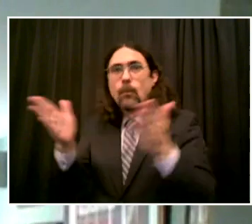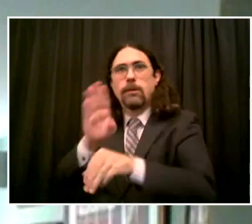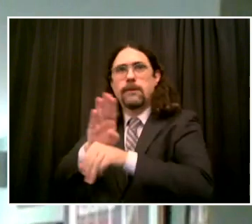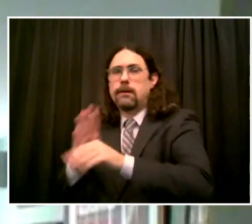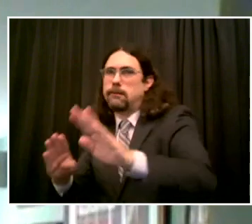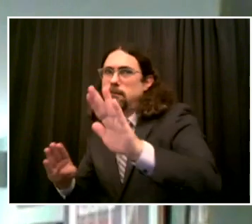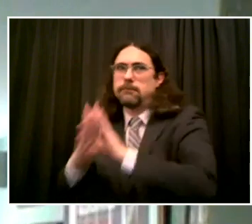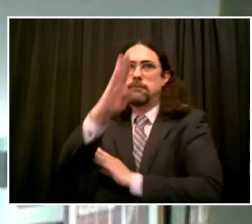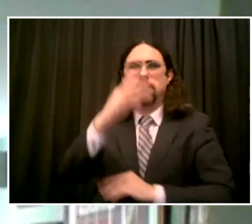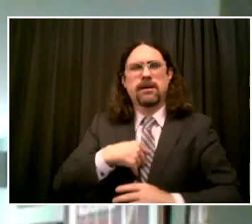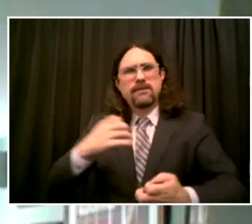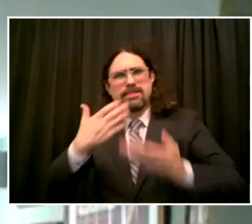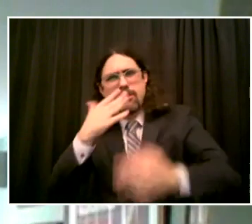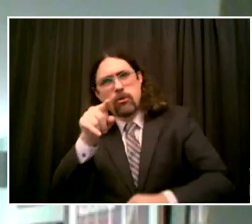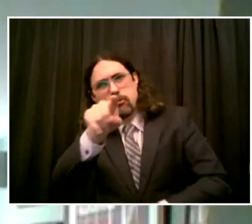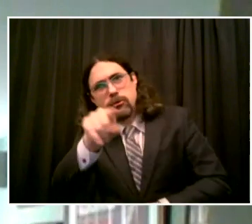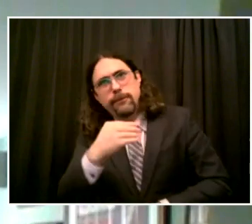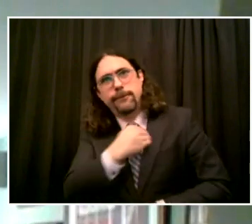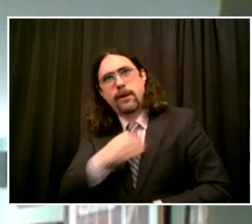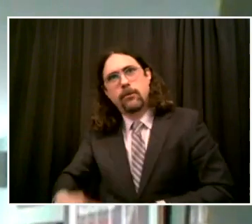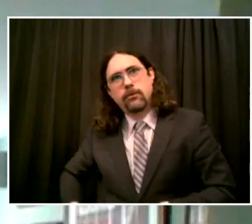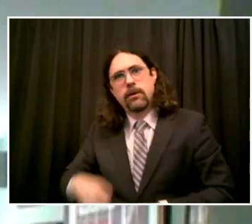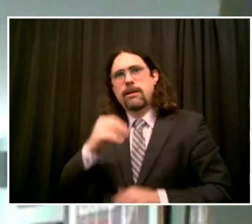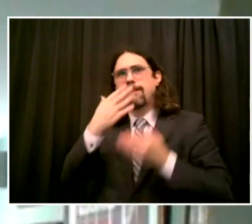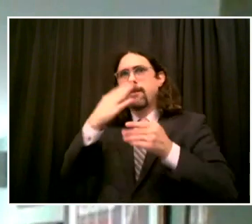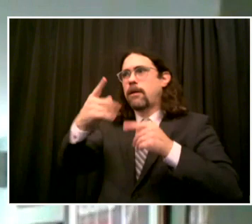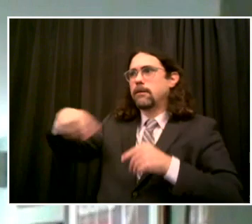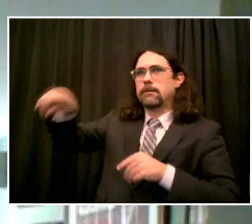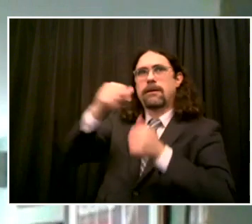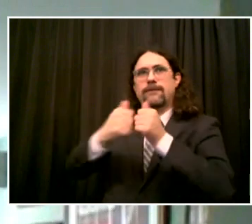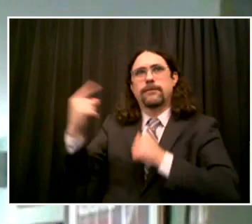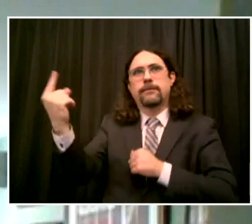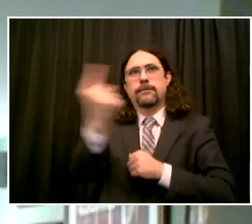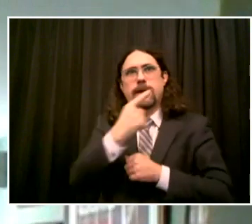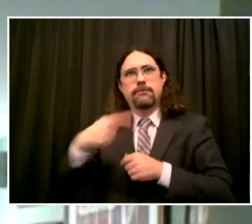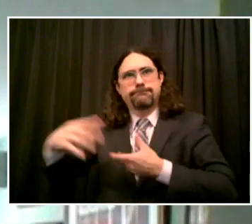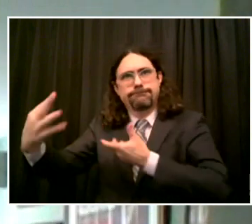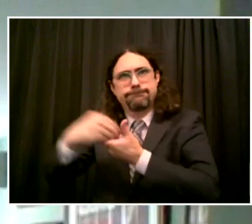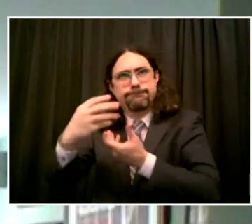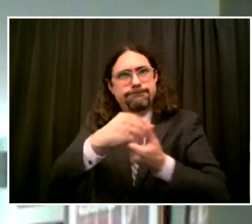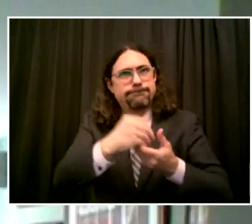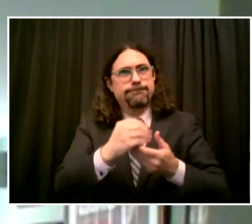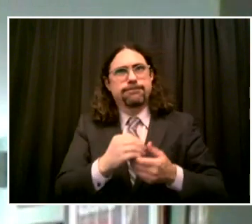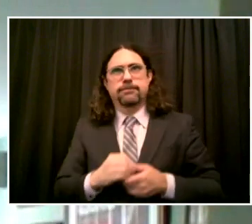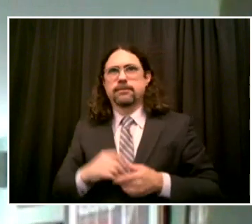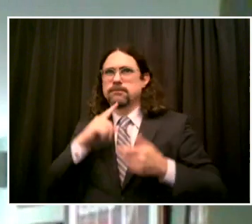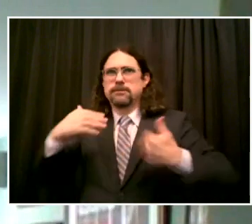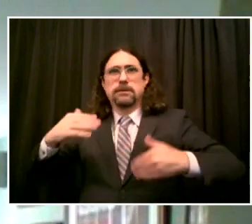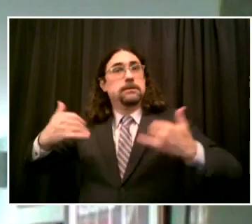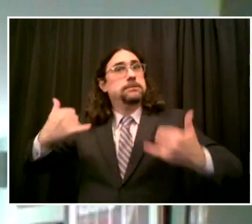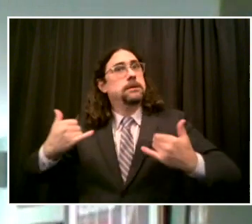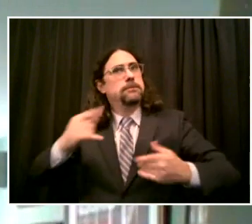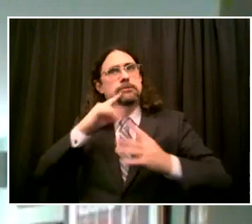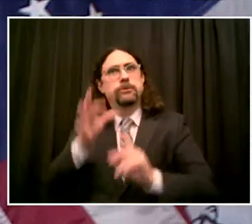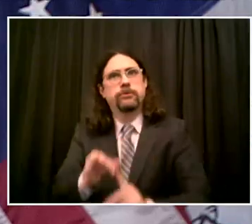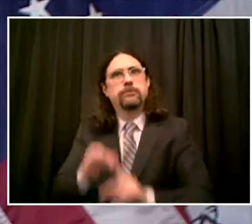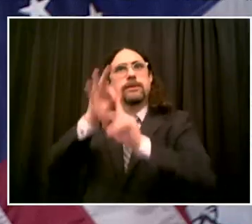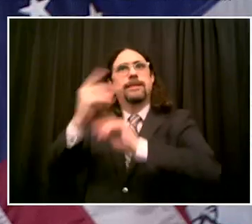COOPERATION ON LONG-TERM SOLUOTINS. THANK YOU, MR. MAYOR. THKU,